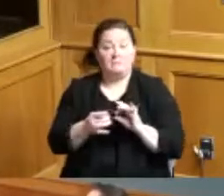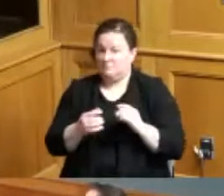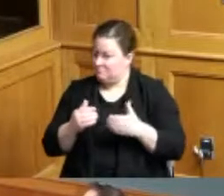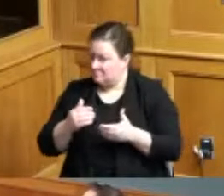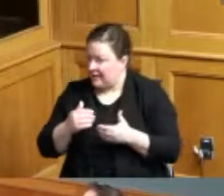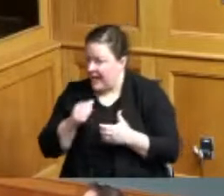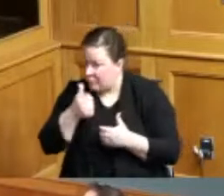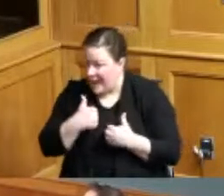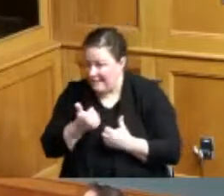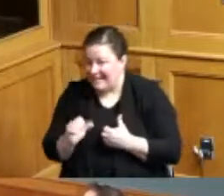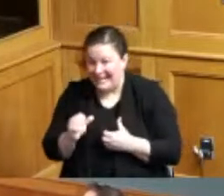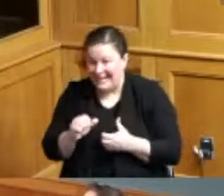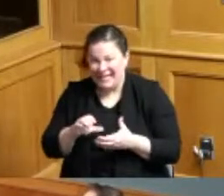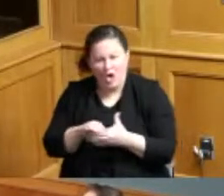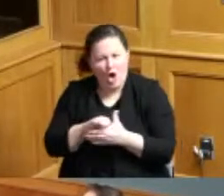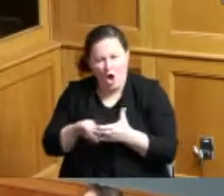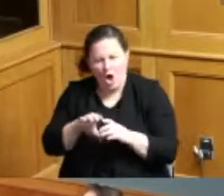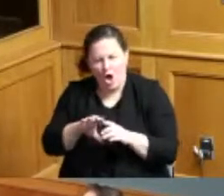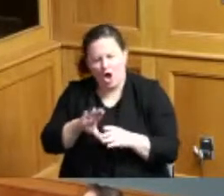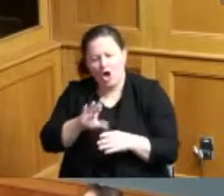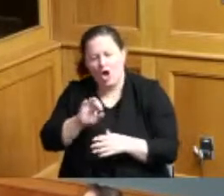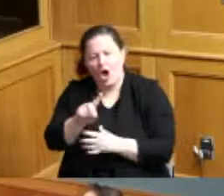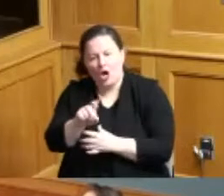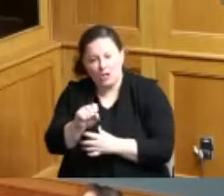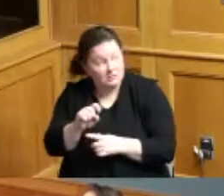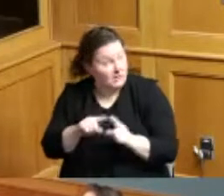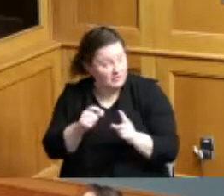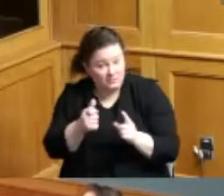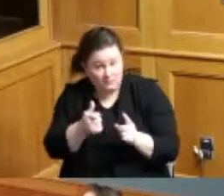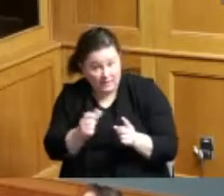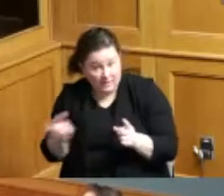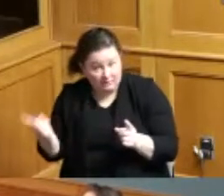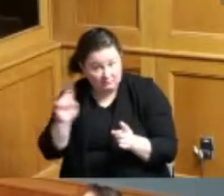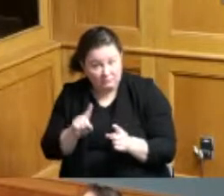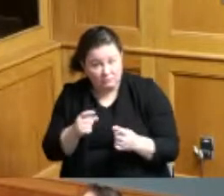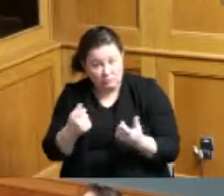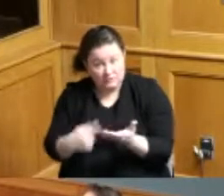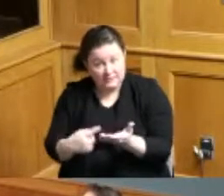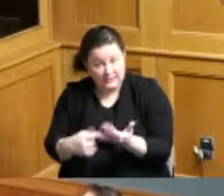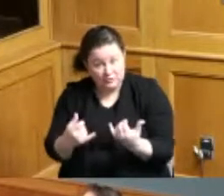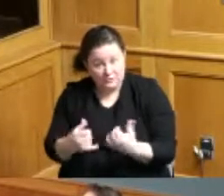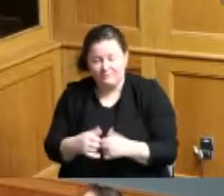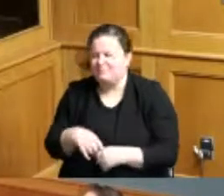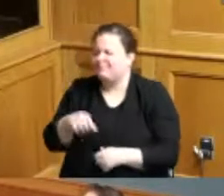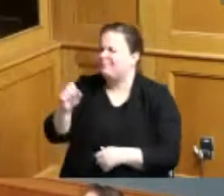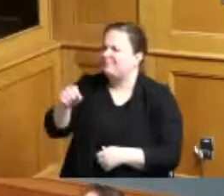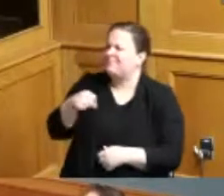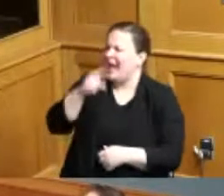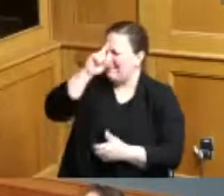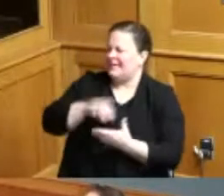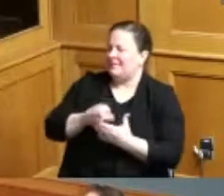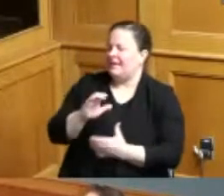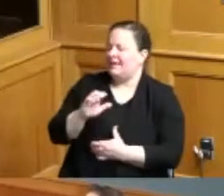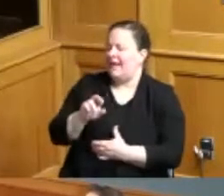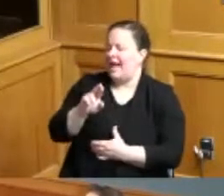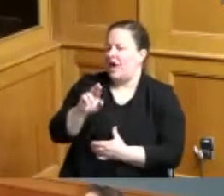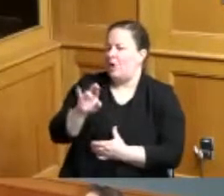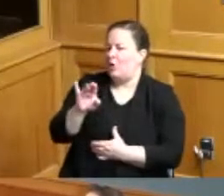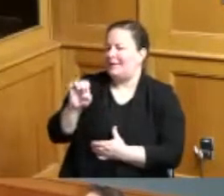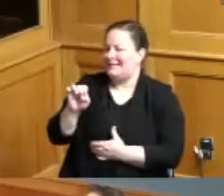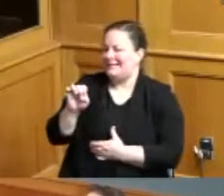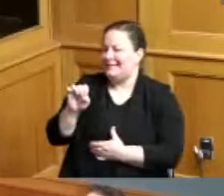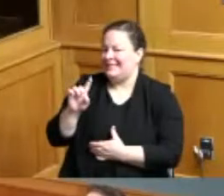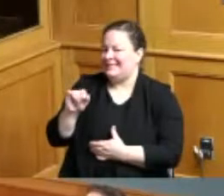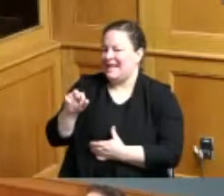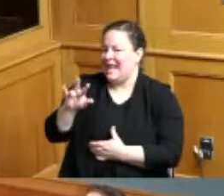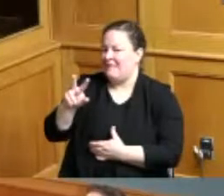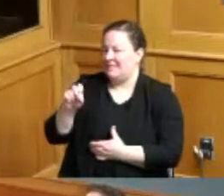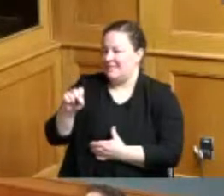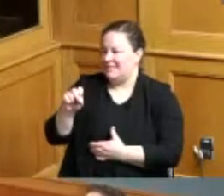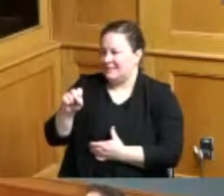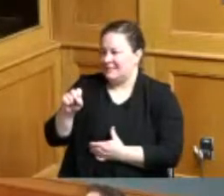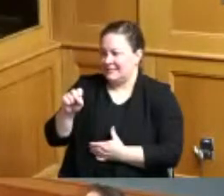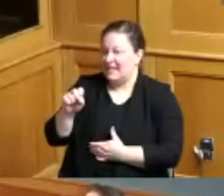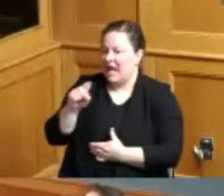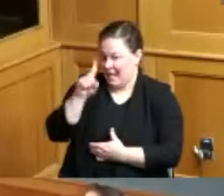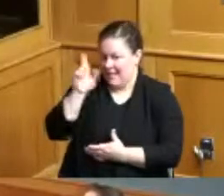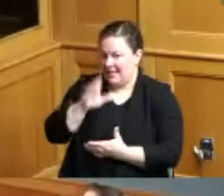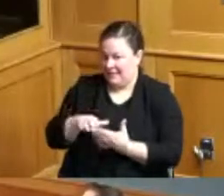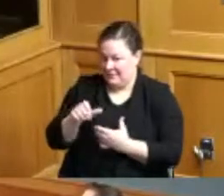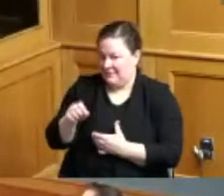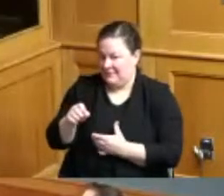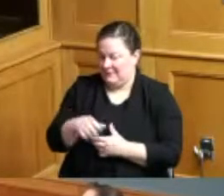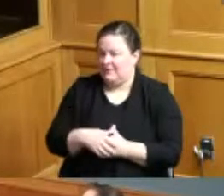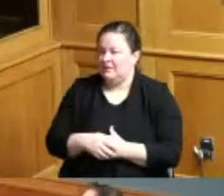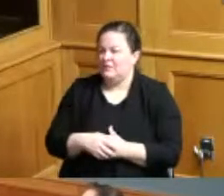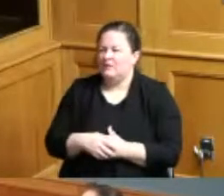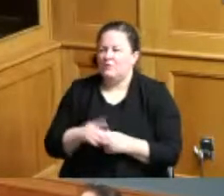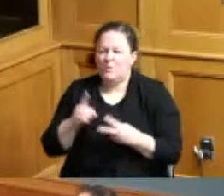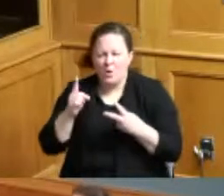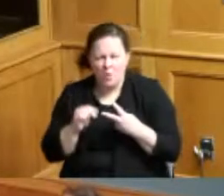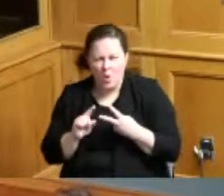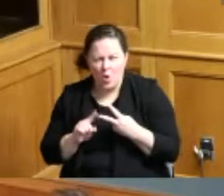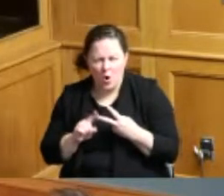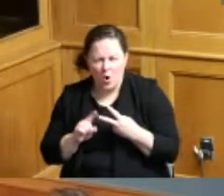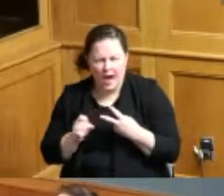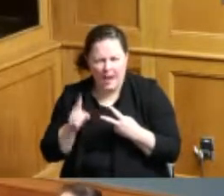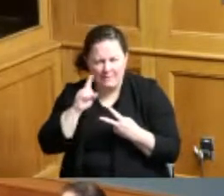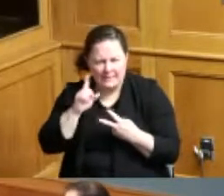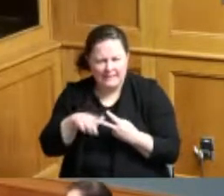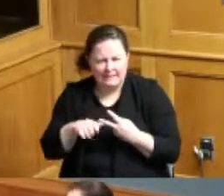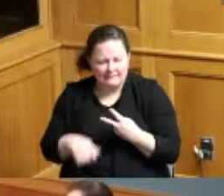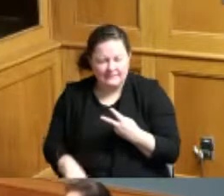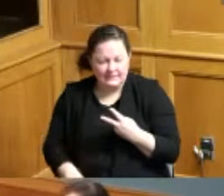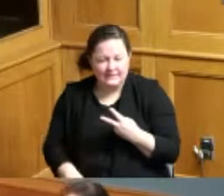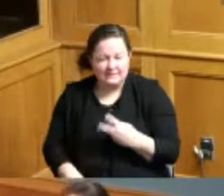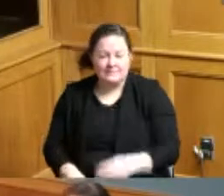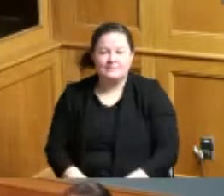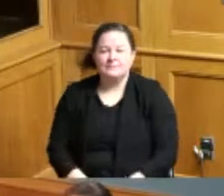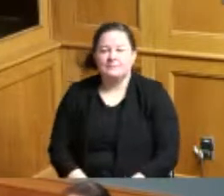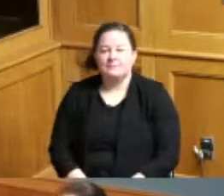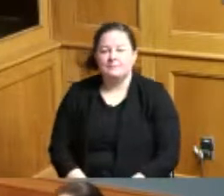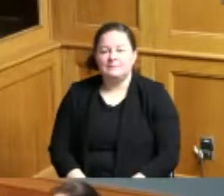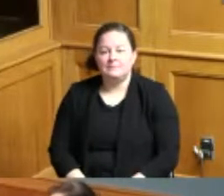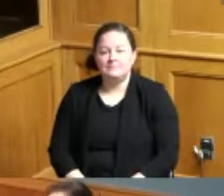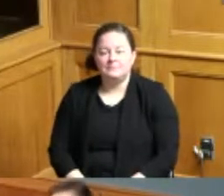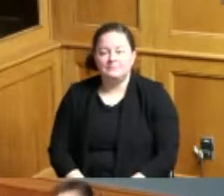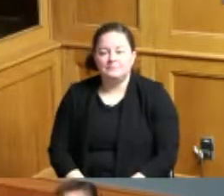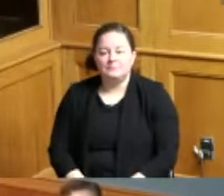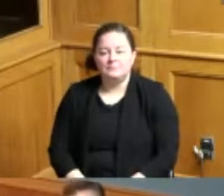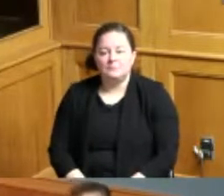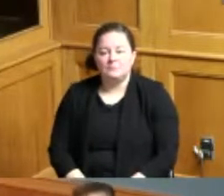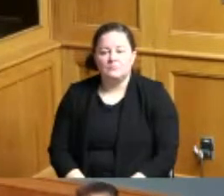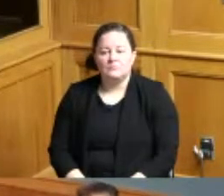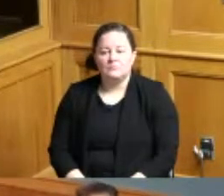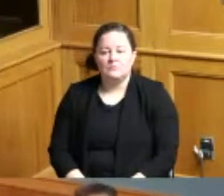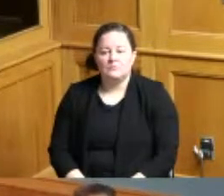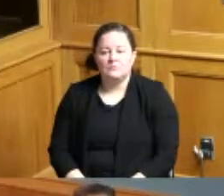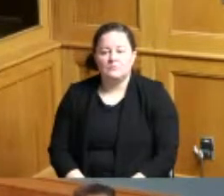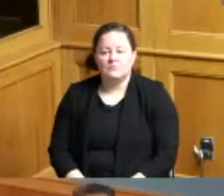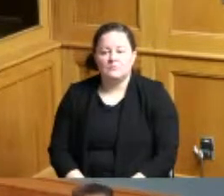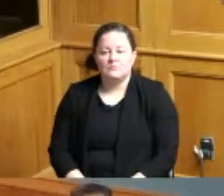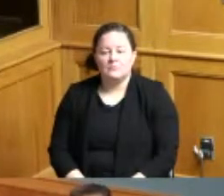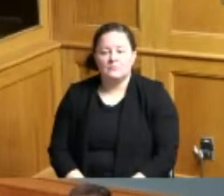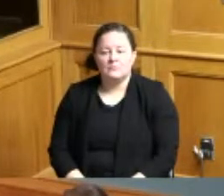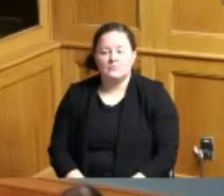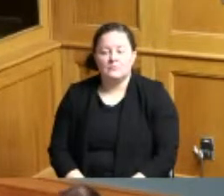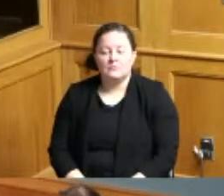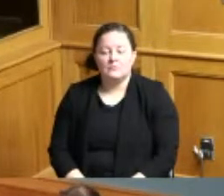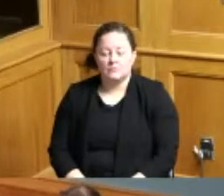is there anyone on that computer on the zoom yes okay